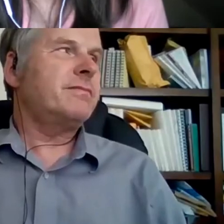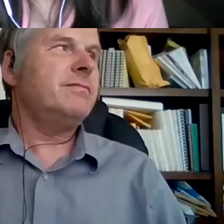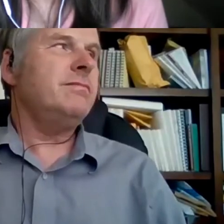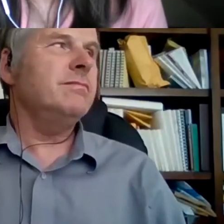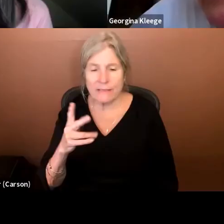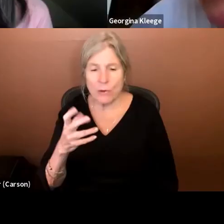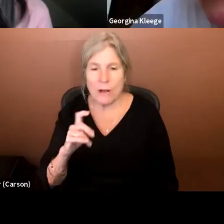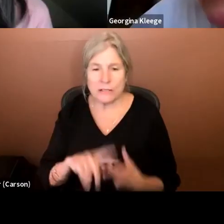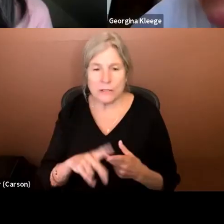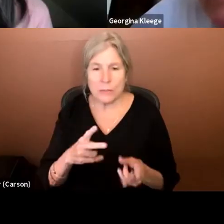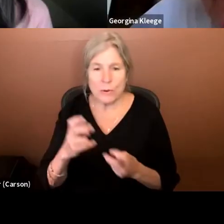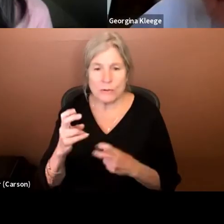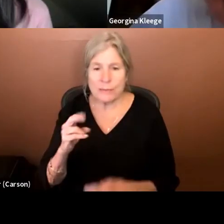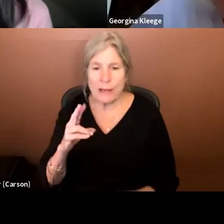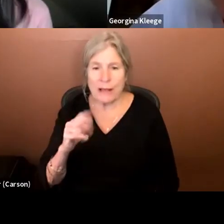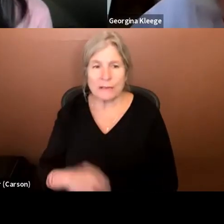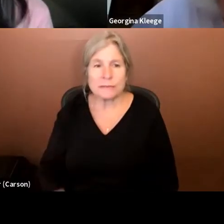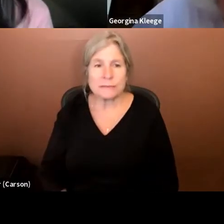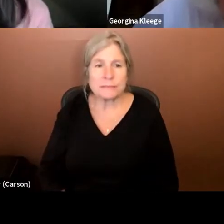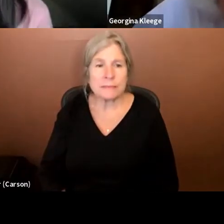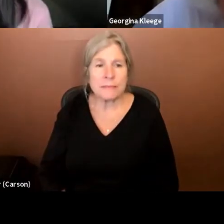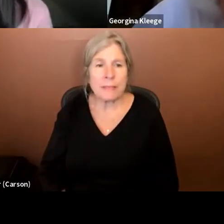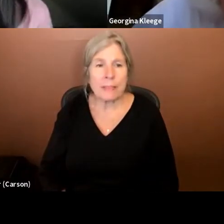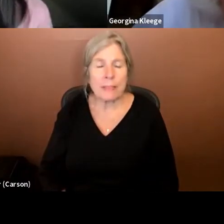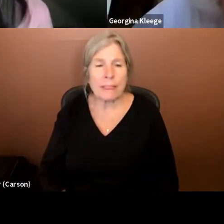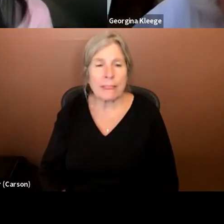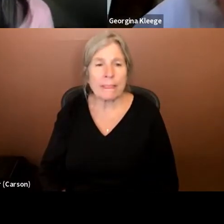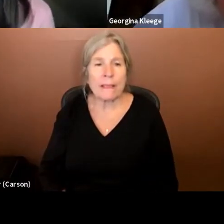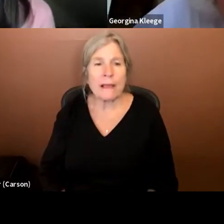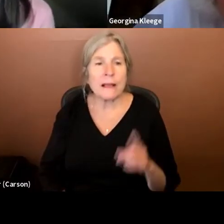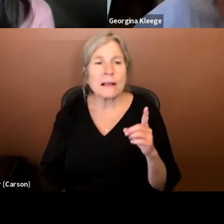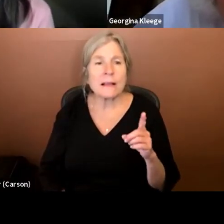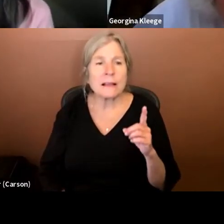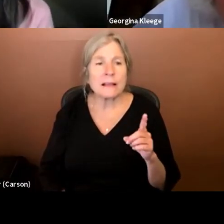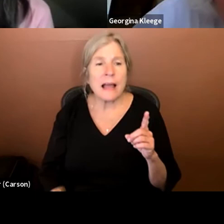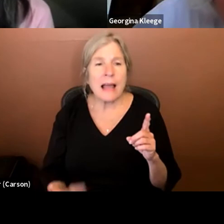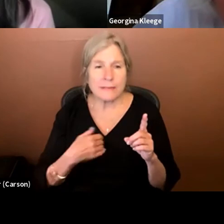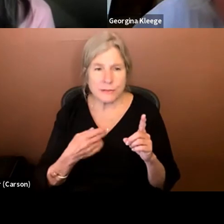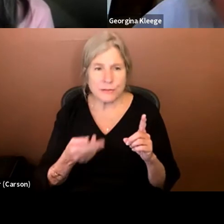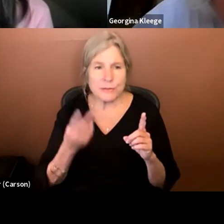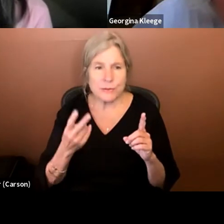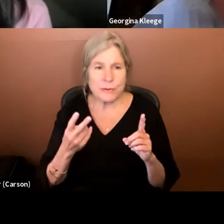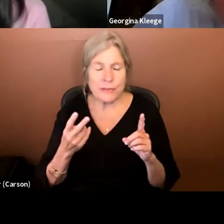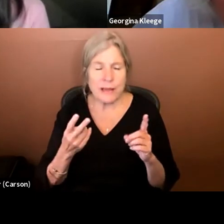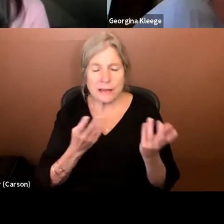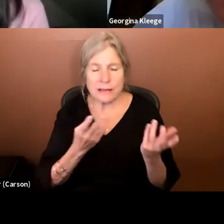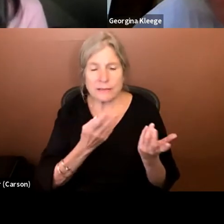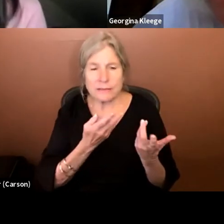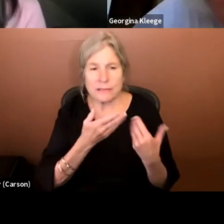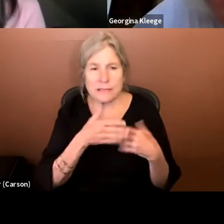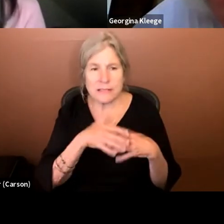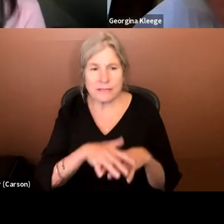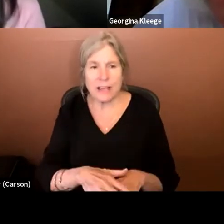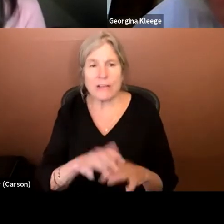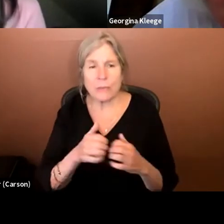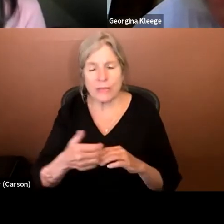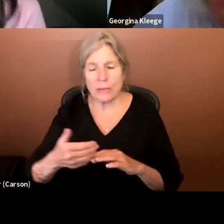Sousanis: Yeah. I've got two that dove tail with the previous conversation so we